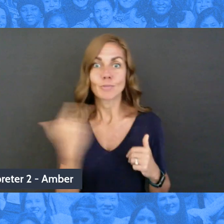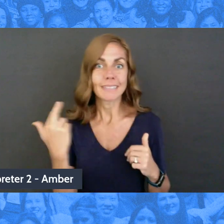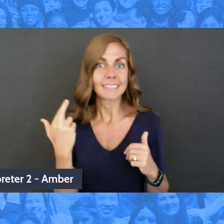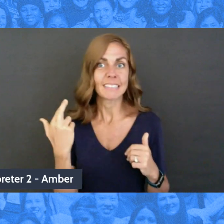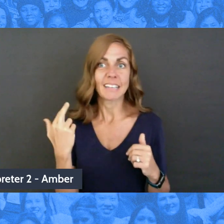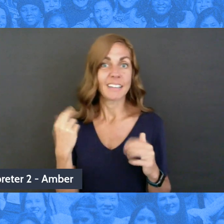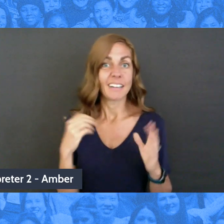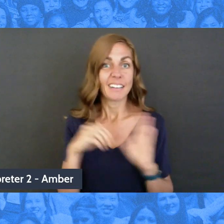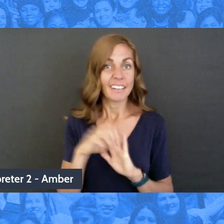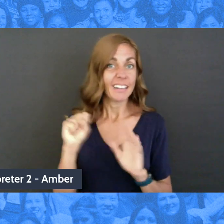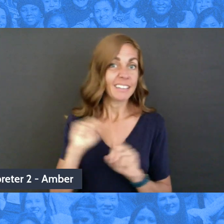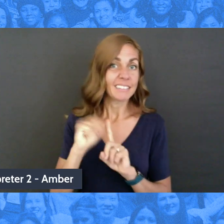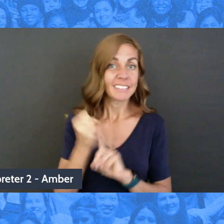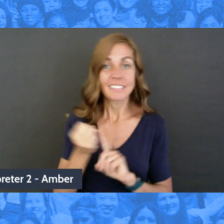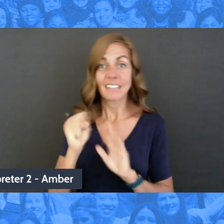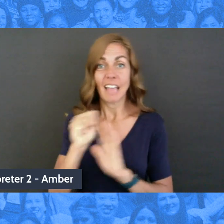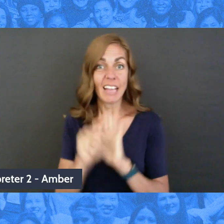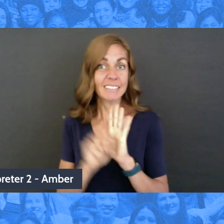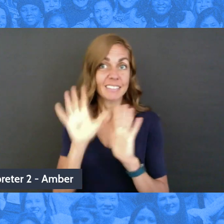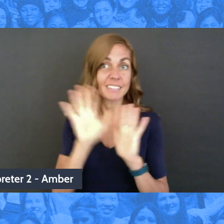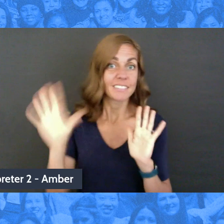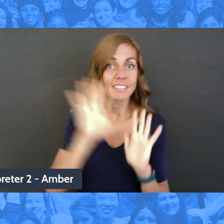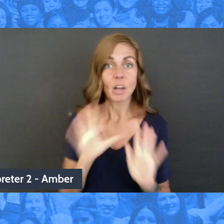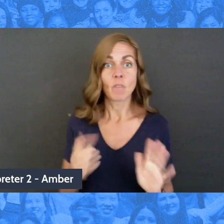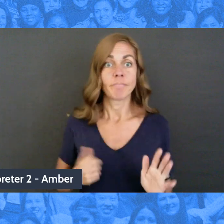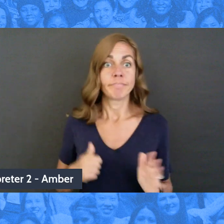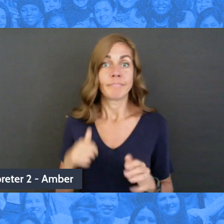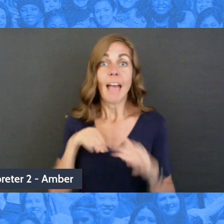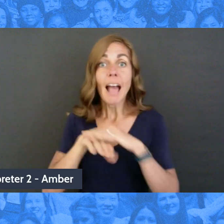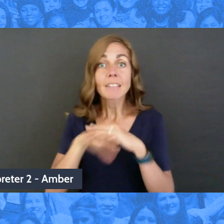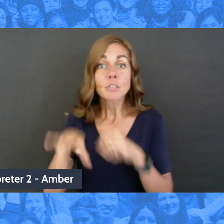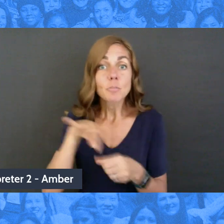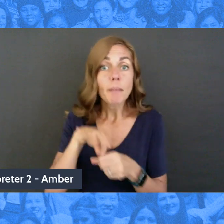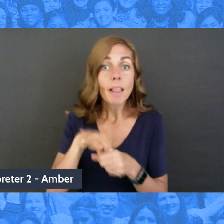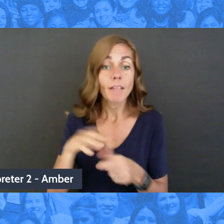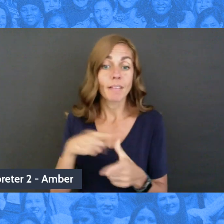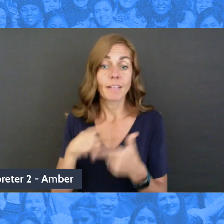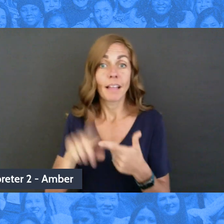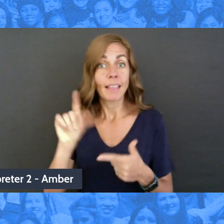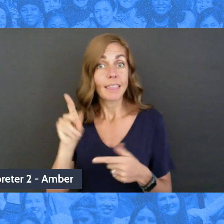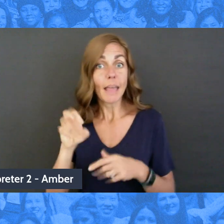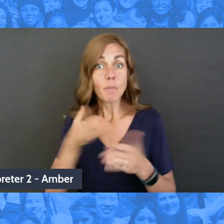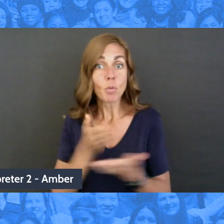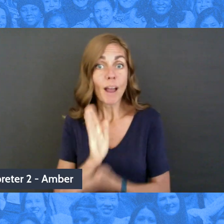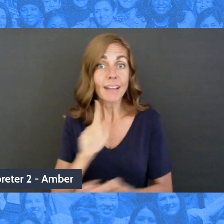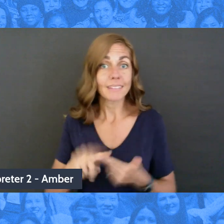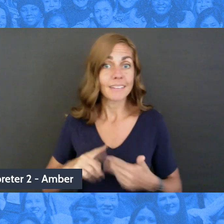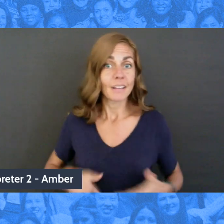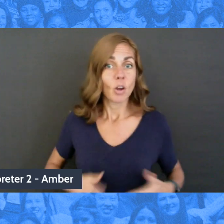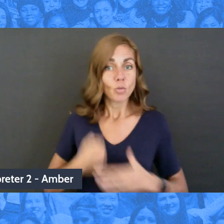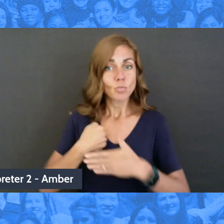access to the ballot box, labor rights, reproductive justice, and the health and safety of our communities